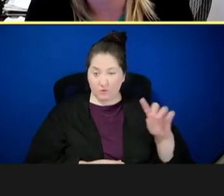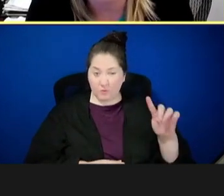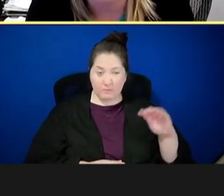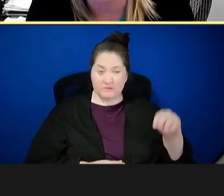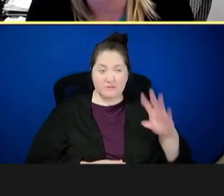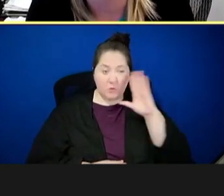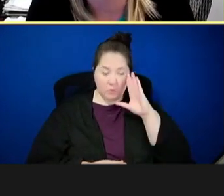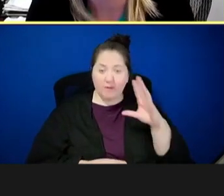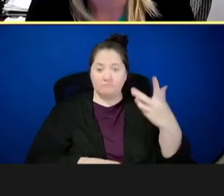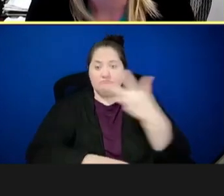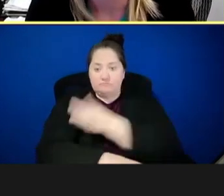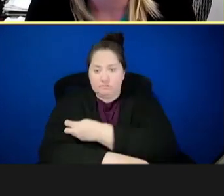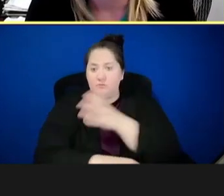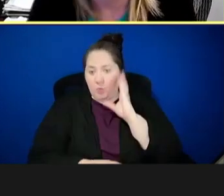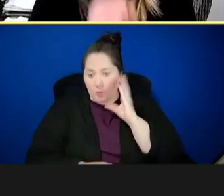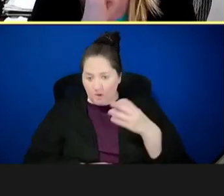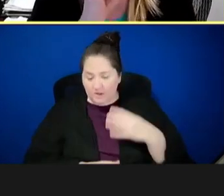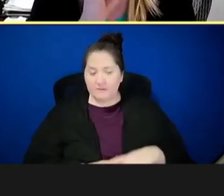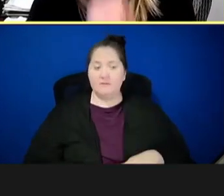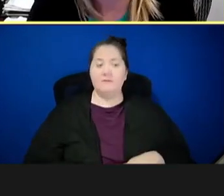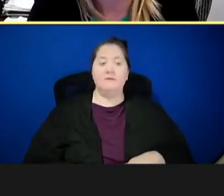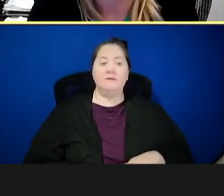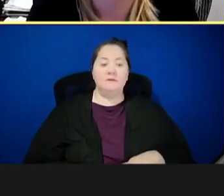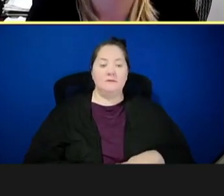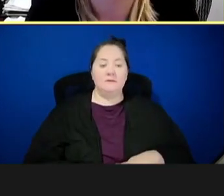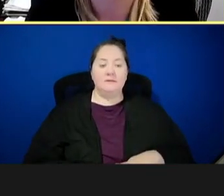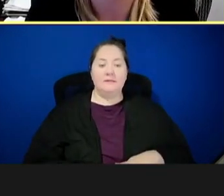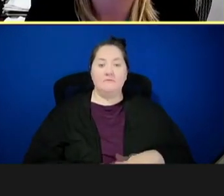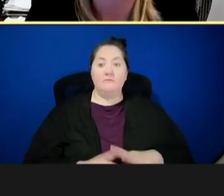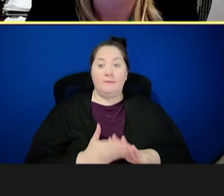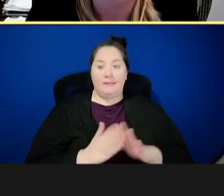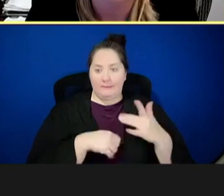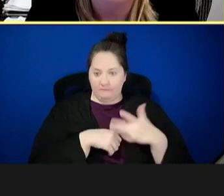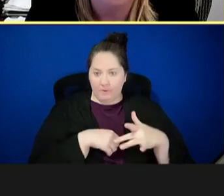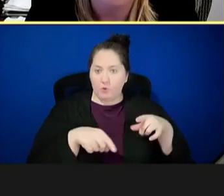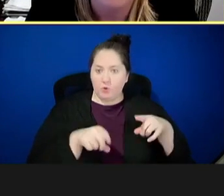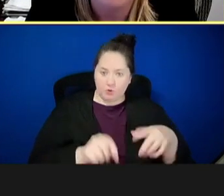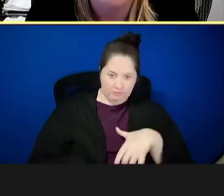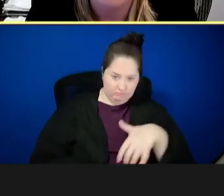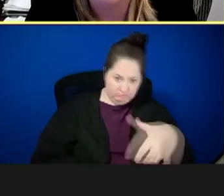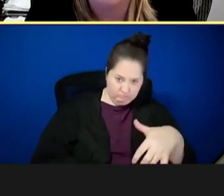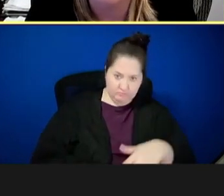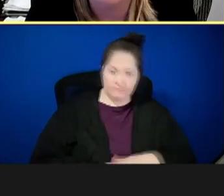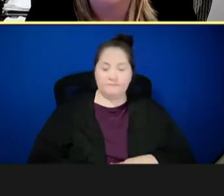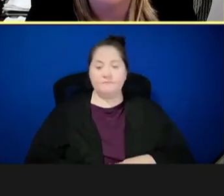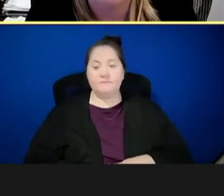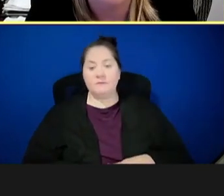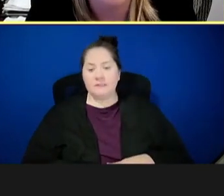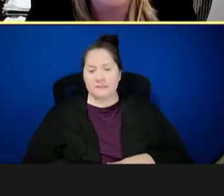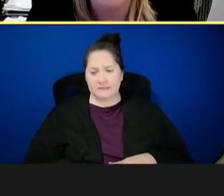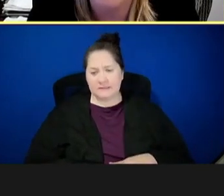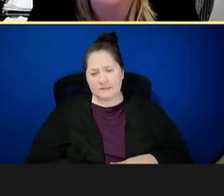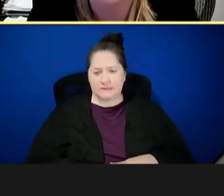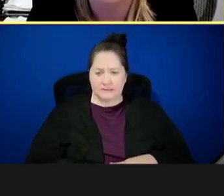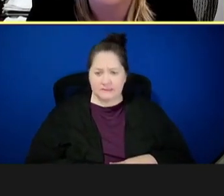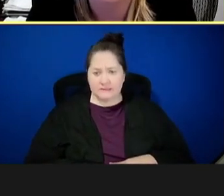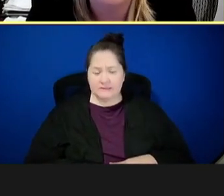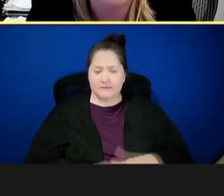get a vaccine if it became available. They expressed particular concerns about safety